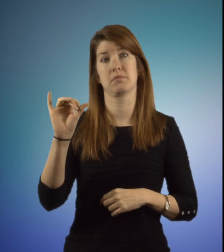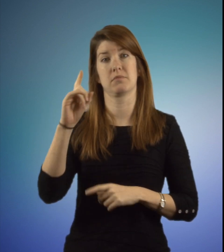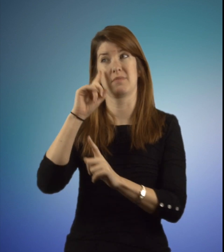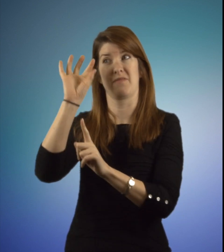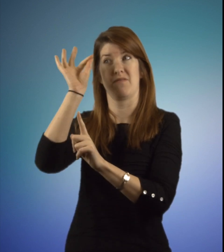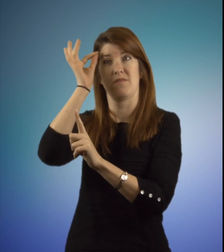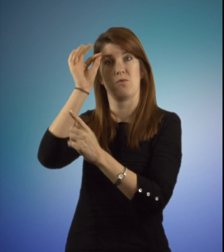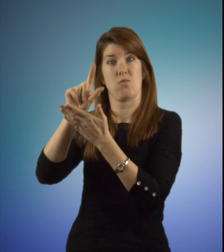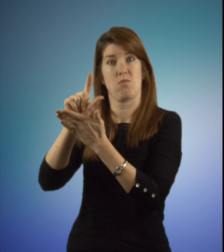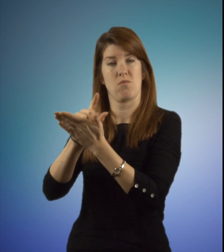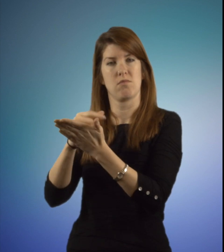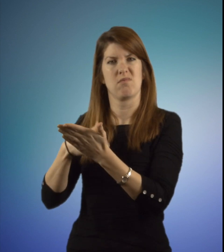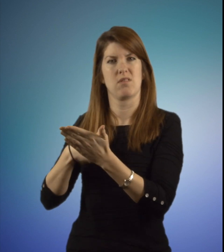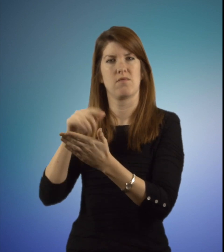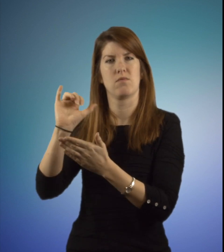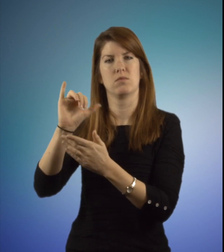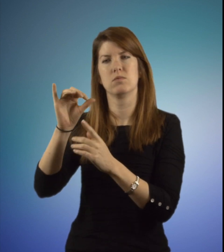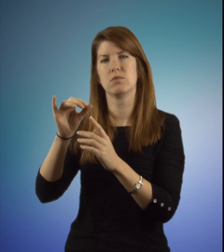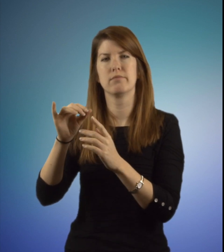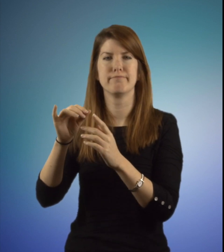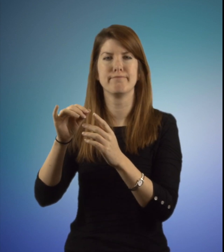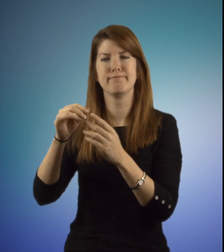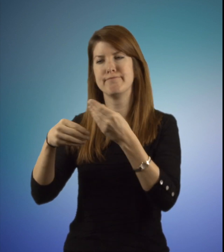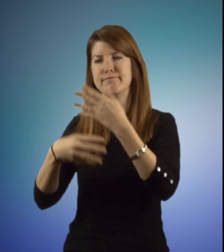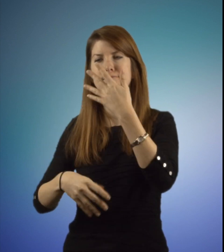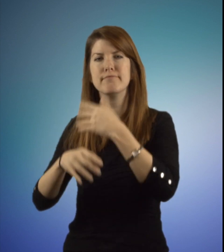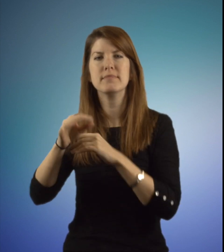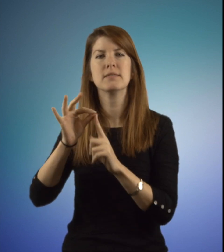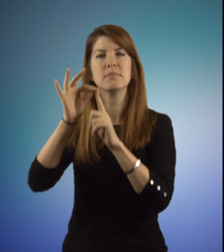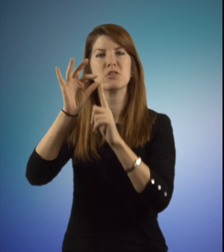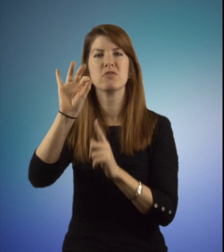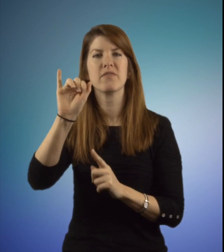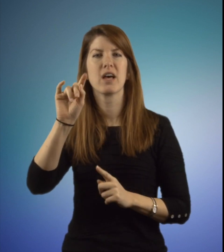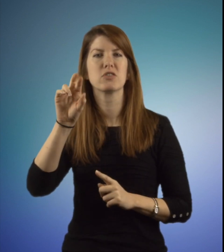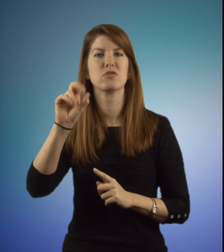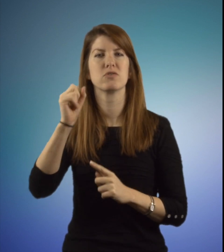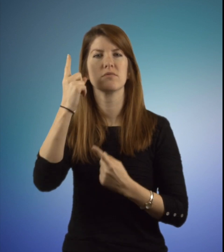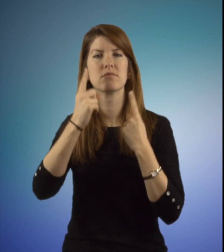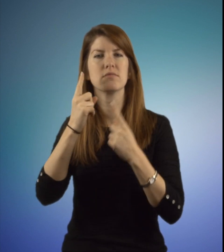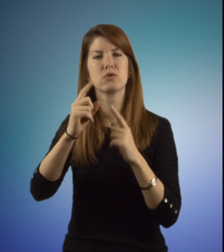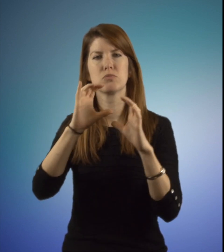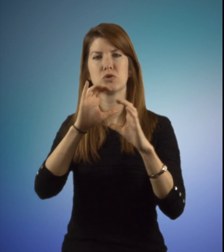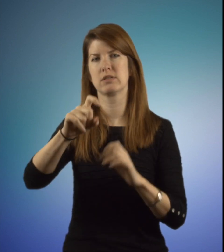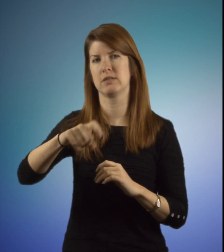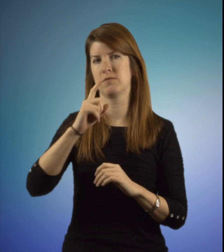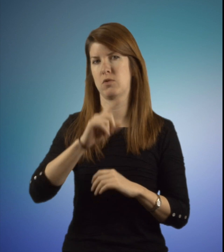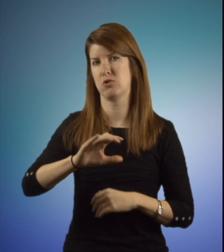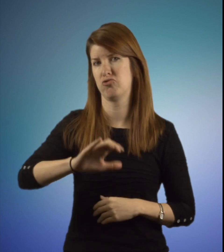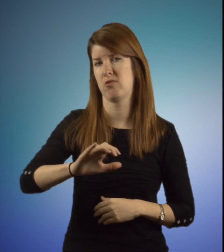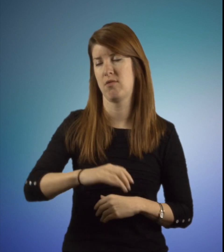Additionally under the federal law, we have special factors to consider the communication needs of the child.